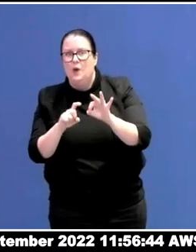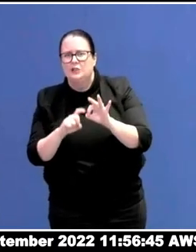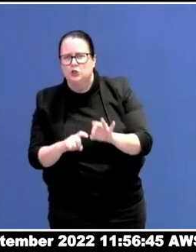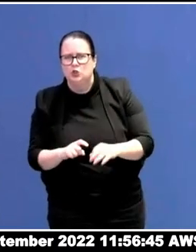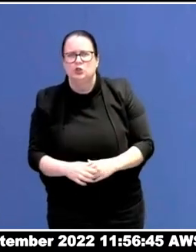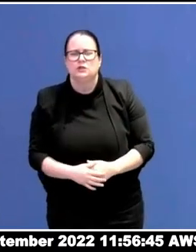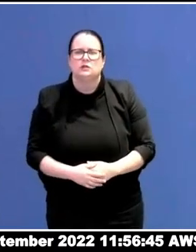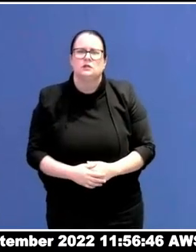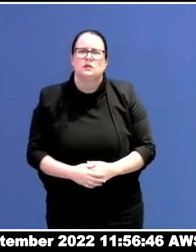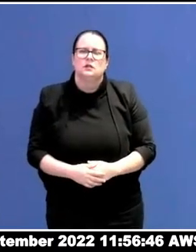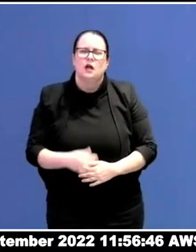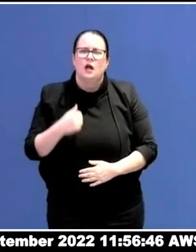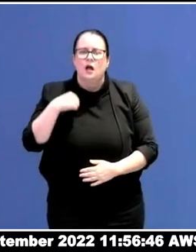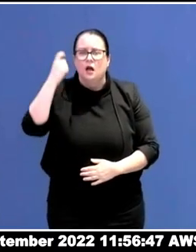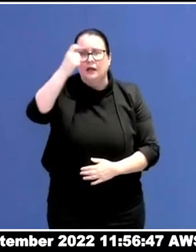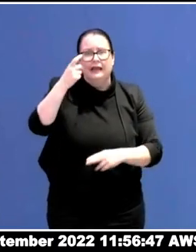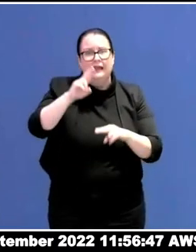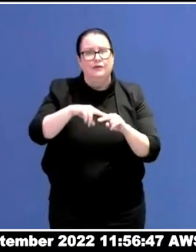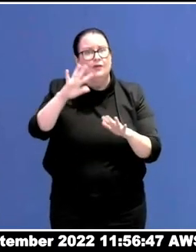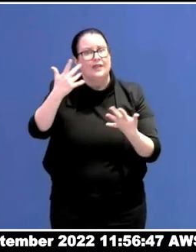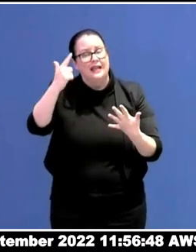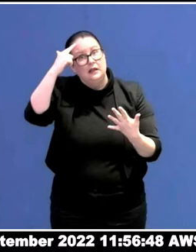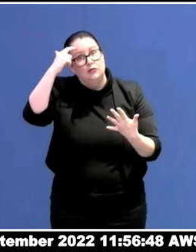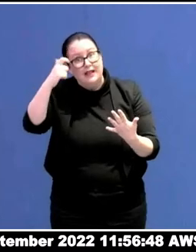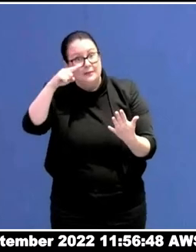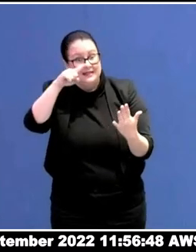ask you some recommendations, and then the Commissioners will ask you some questions.